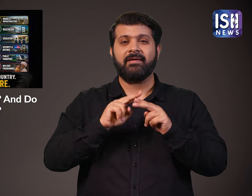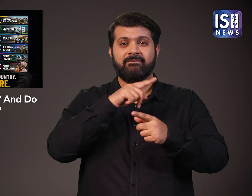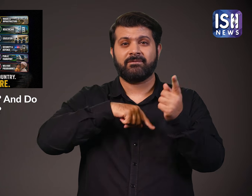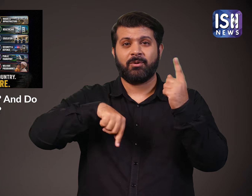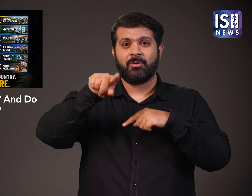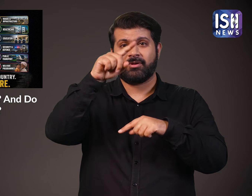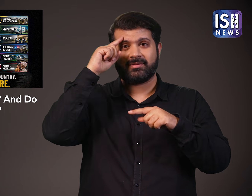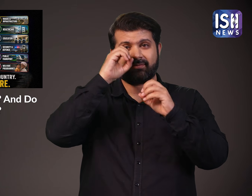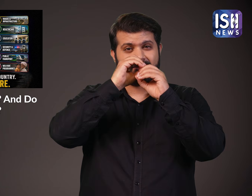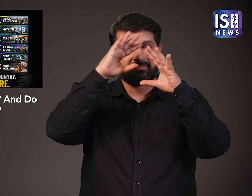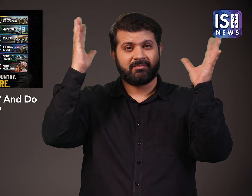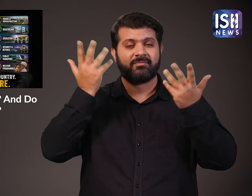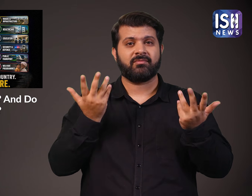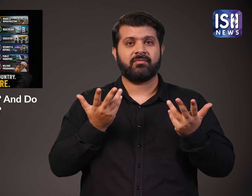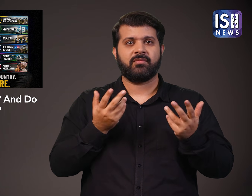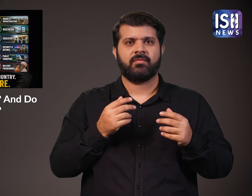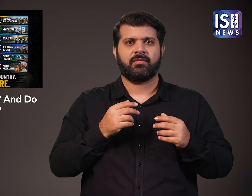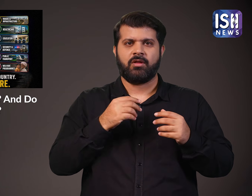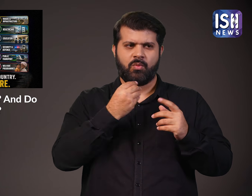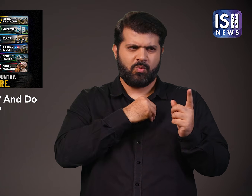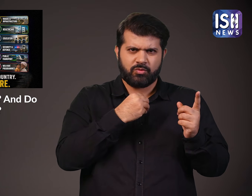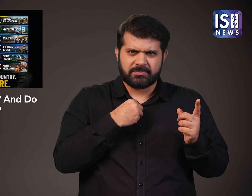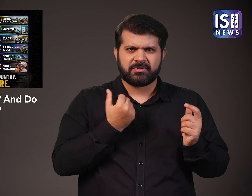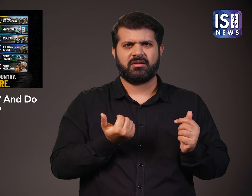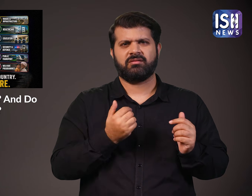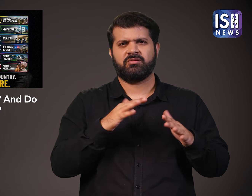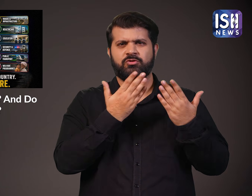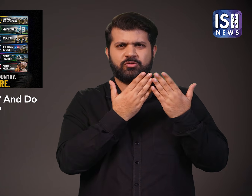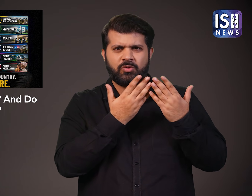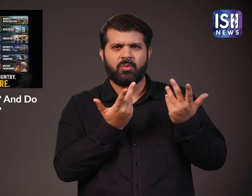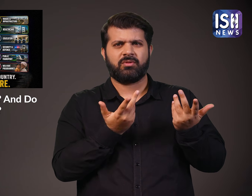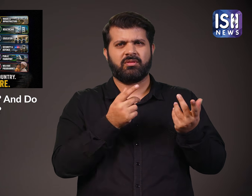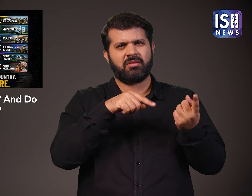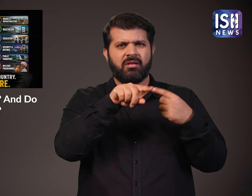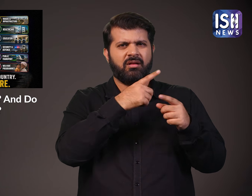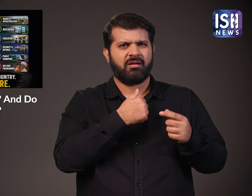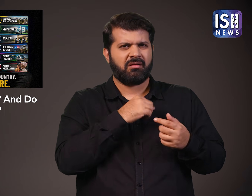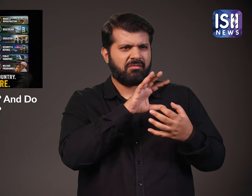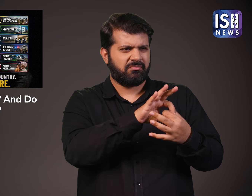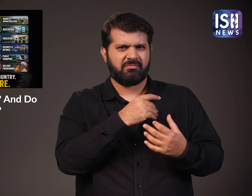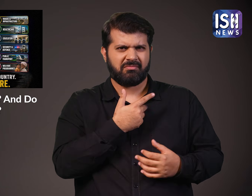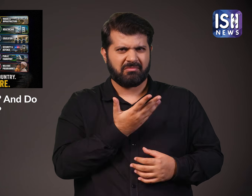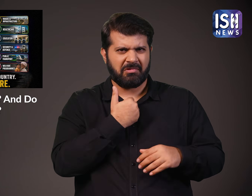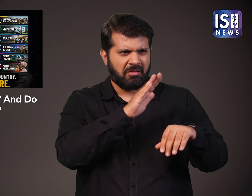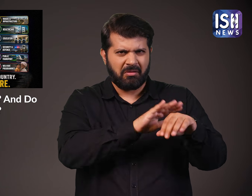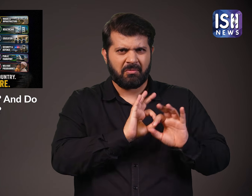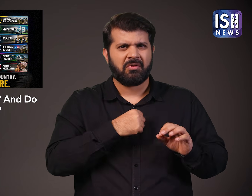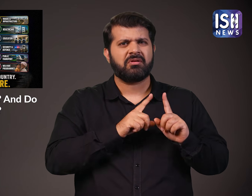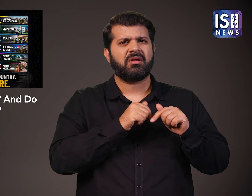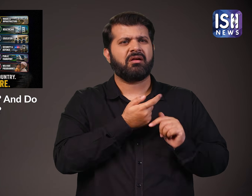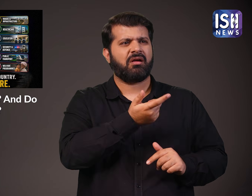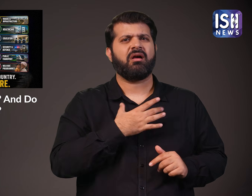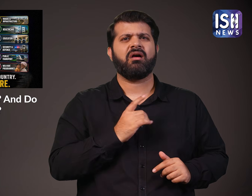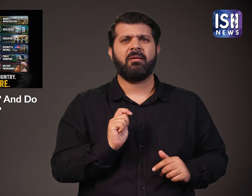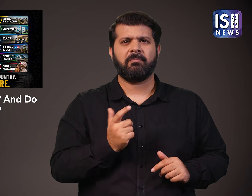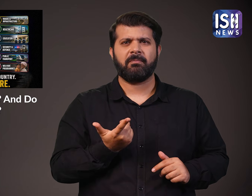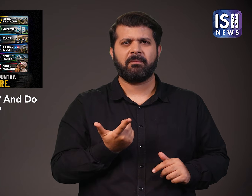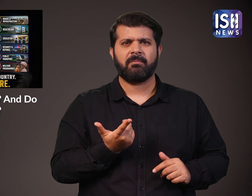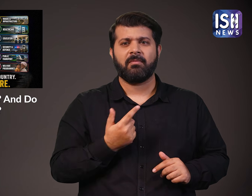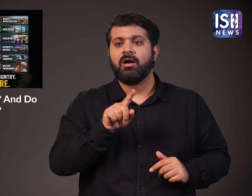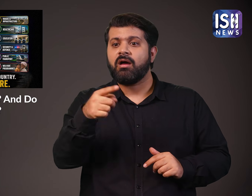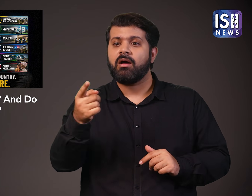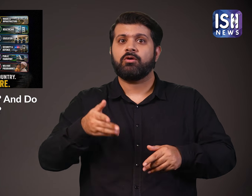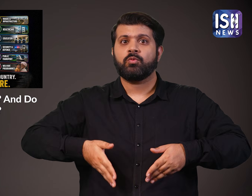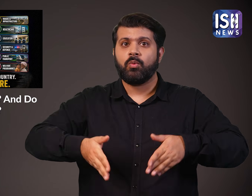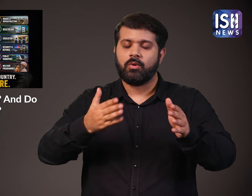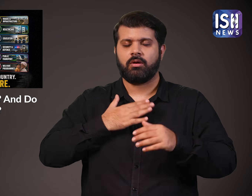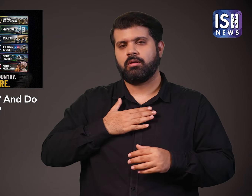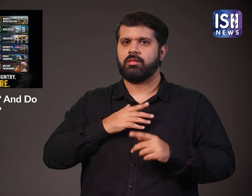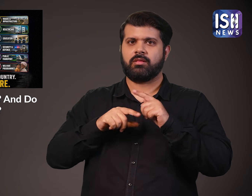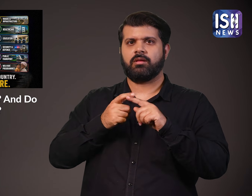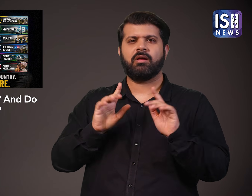If you are wondering, "I don't use services like hospitals or schools, so why should I pay taxes for them and I mainly use roads?"